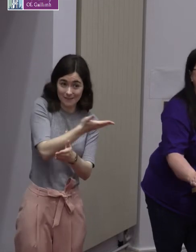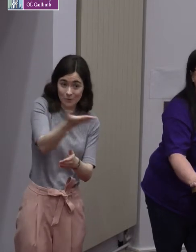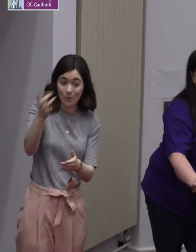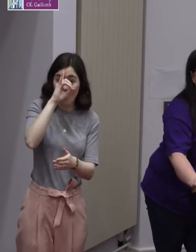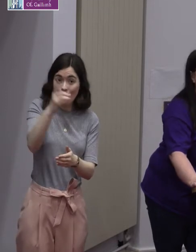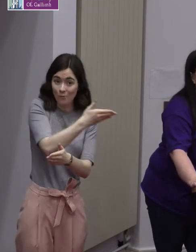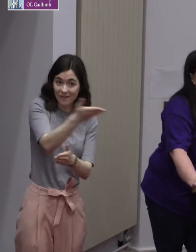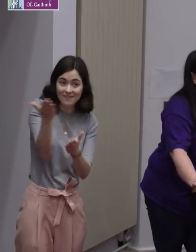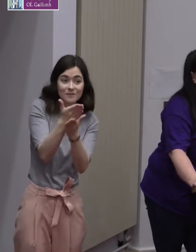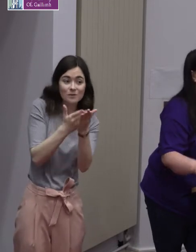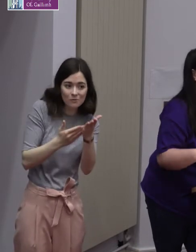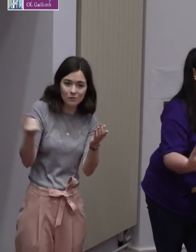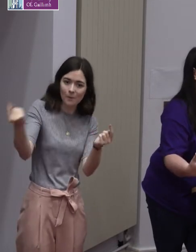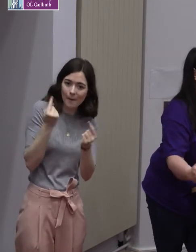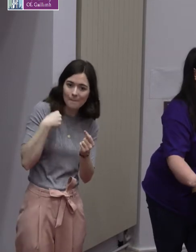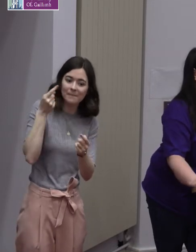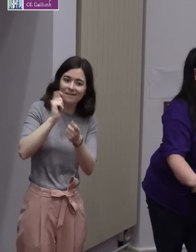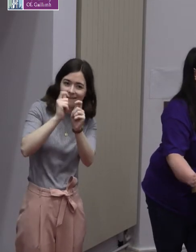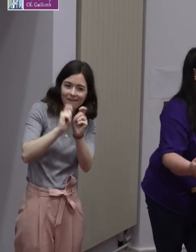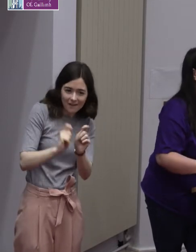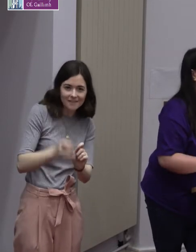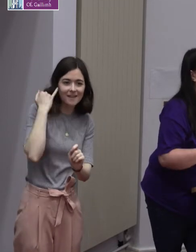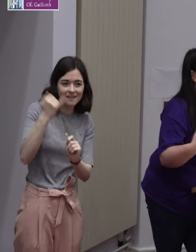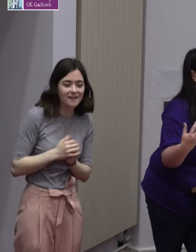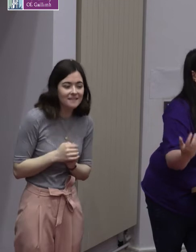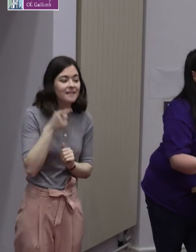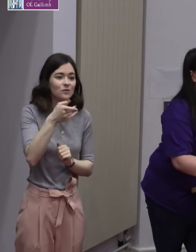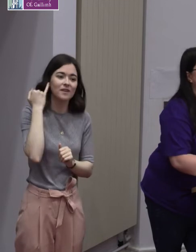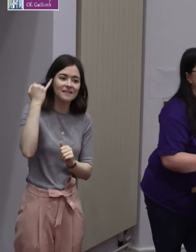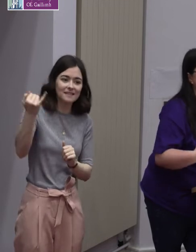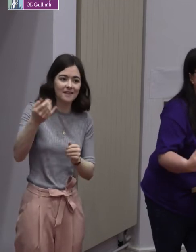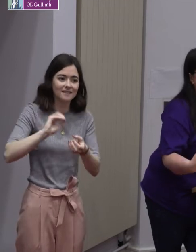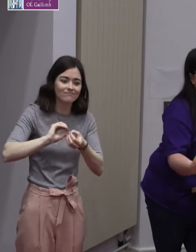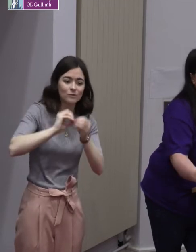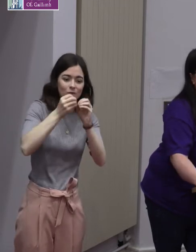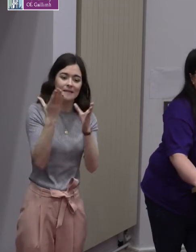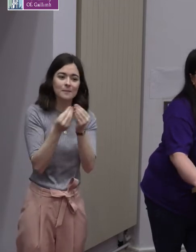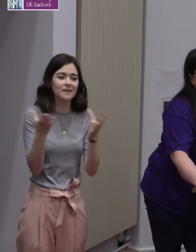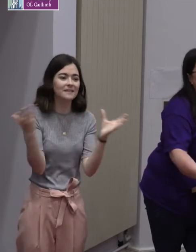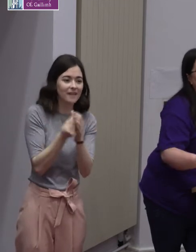you, at least, will come and change that idea. The idea is to coproduce something together.